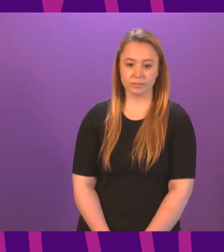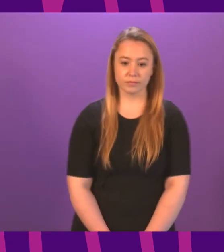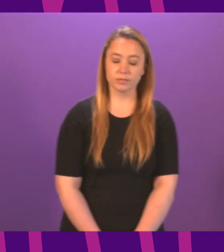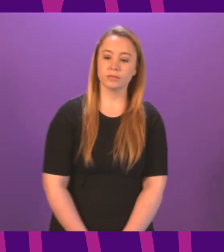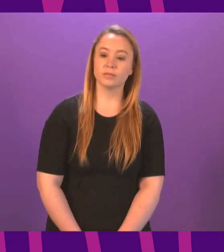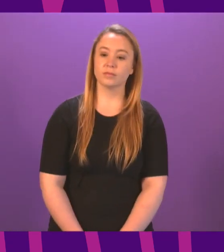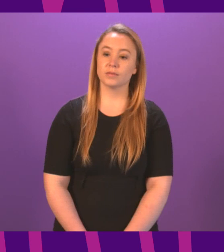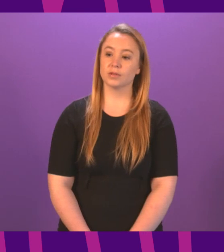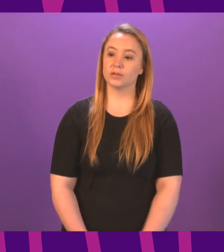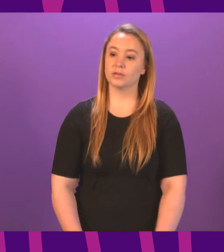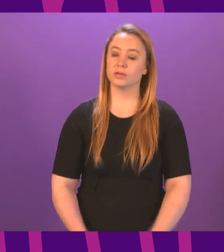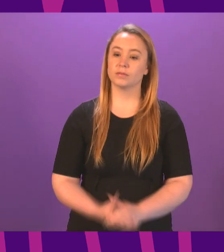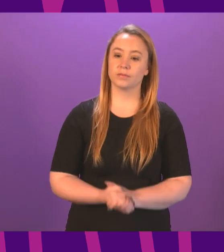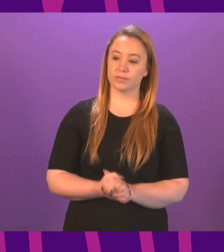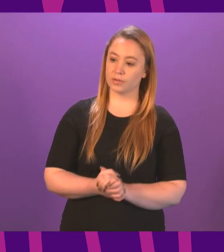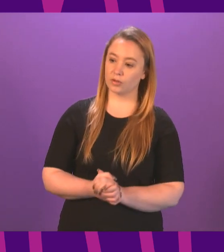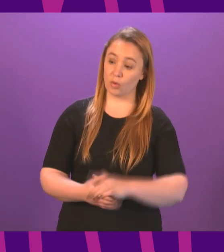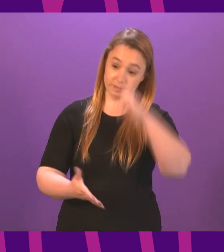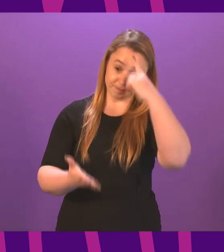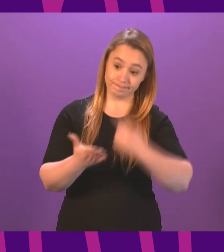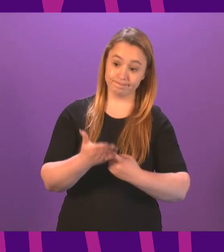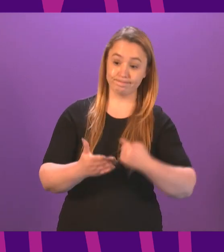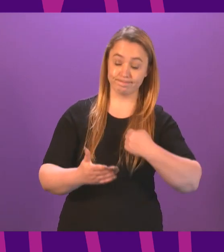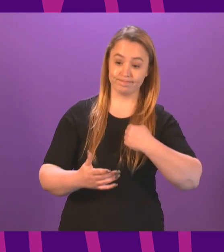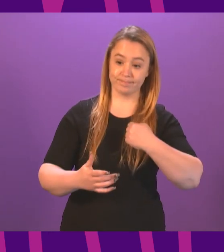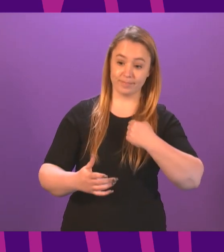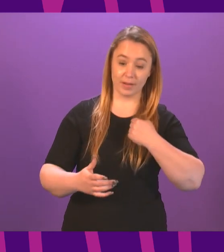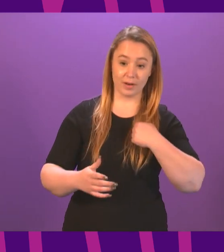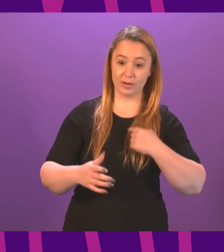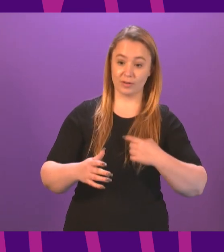time or not, is taken with the sole objective of trying to keep the country as safe as possible